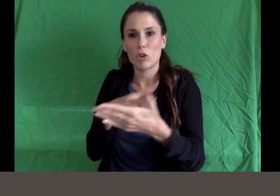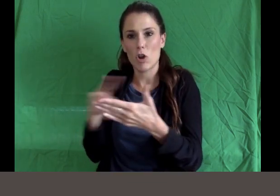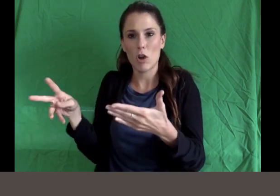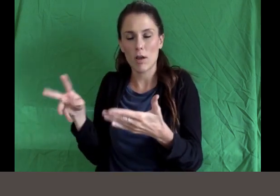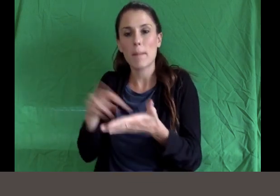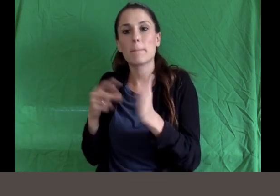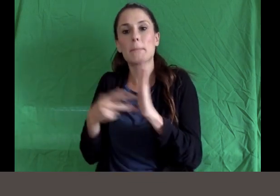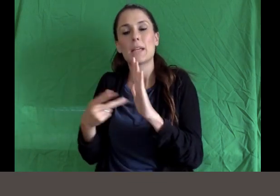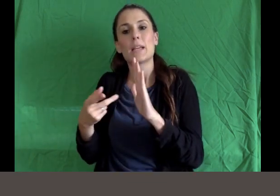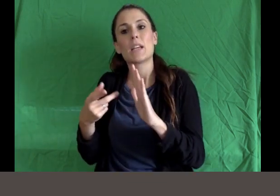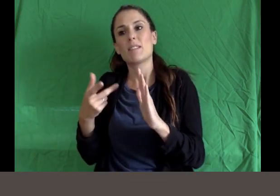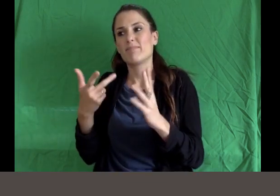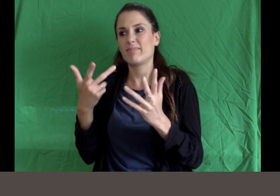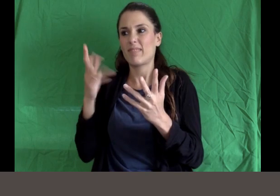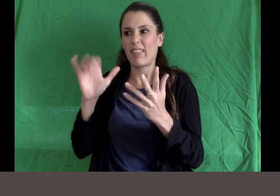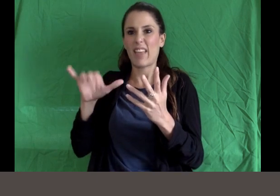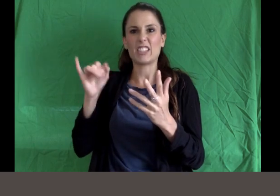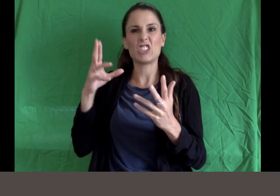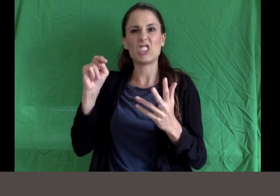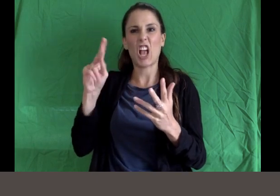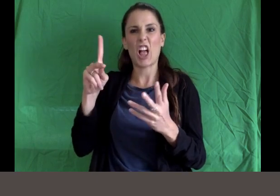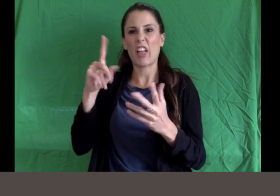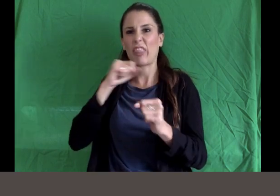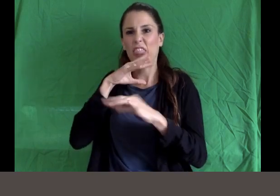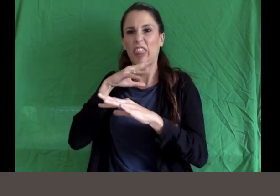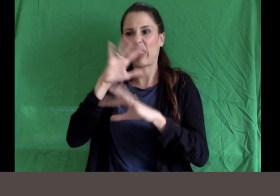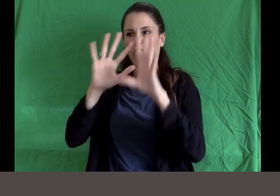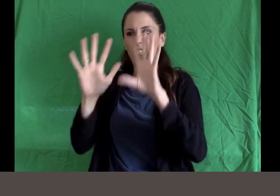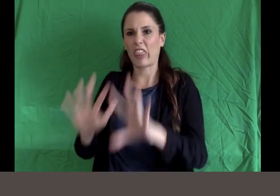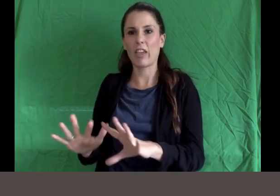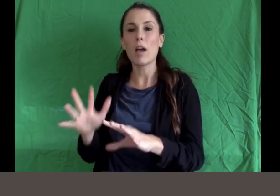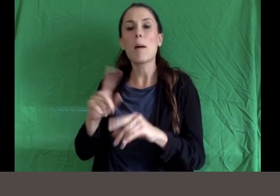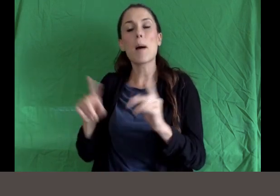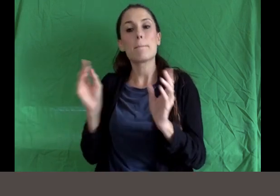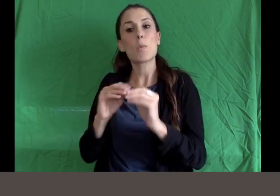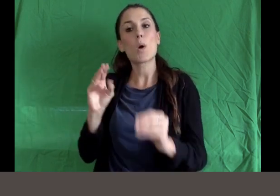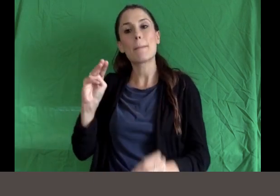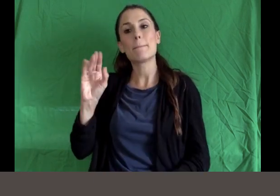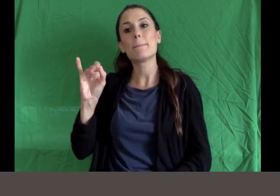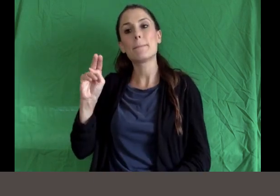like chart junk or even more minimalistic approach I should say here but you can see this idea here